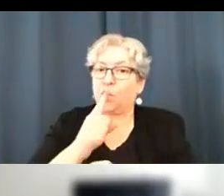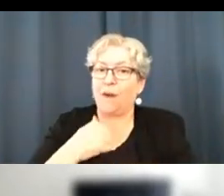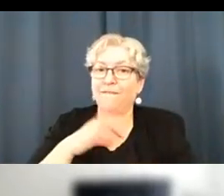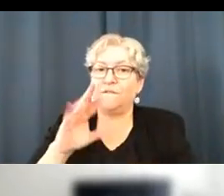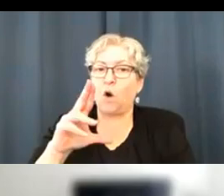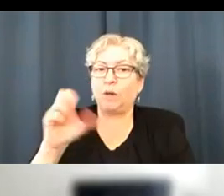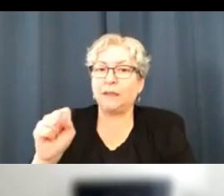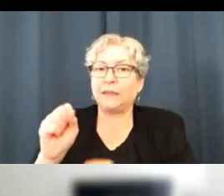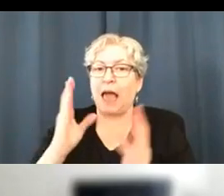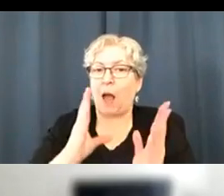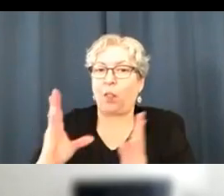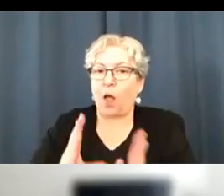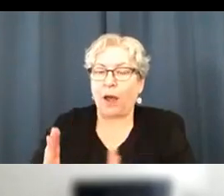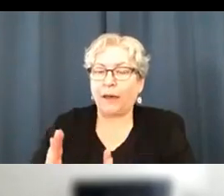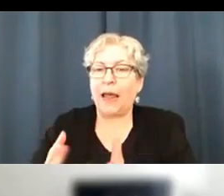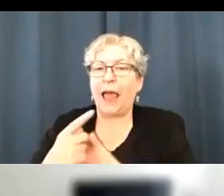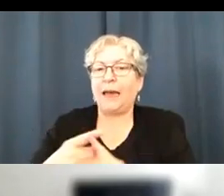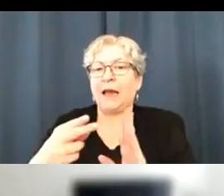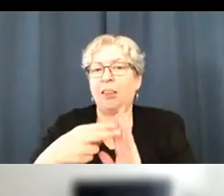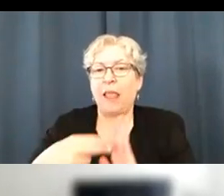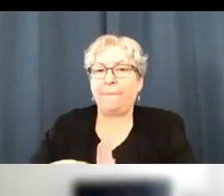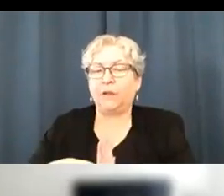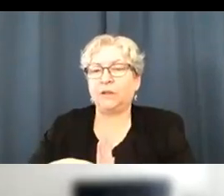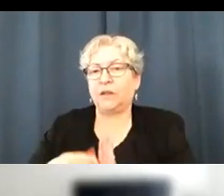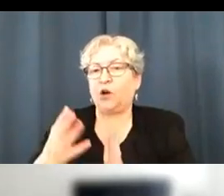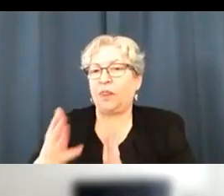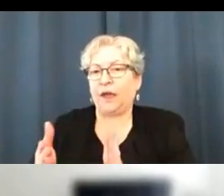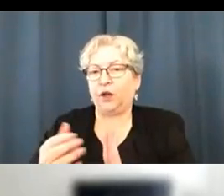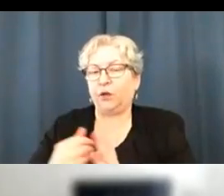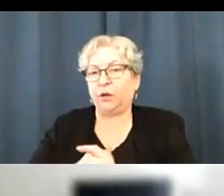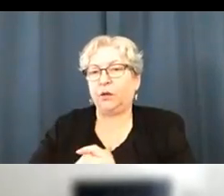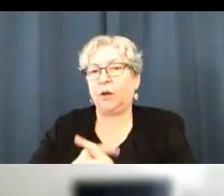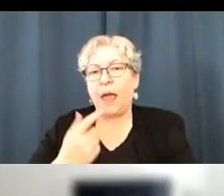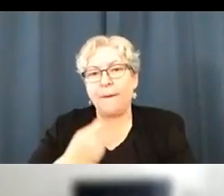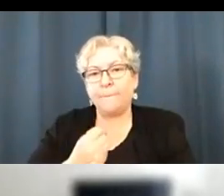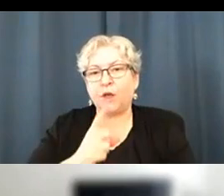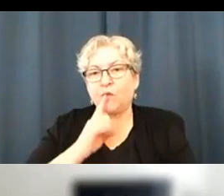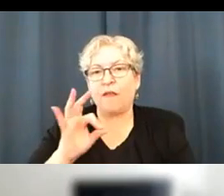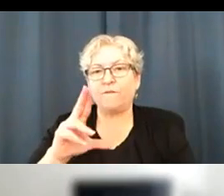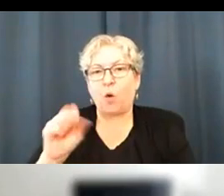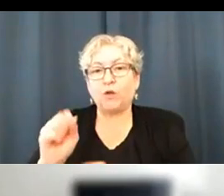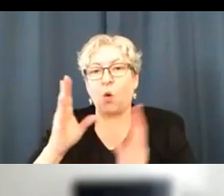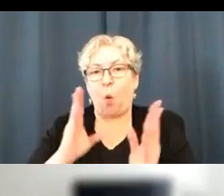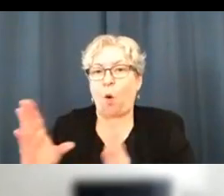and you've got those labels that are there and you make sure that the focus order is correct. That's all you really need to do